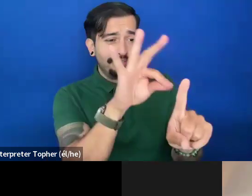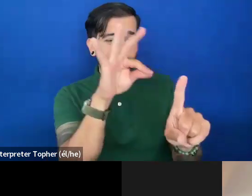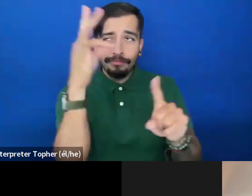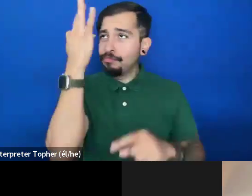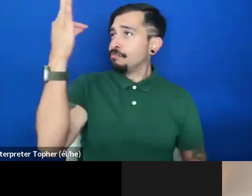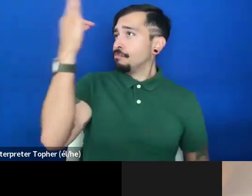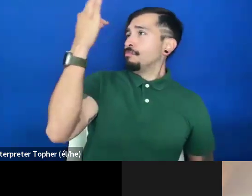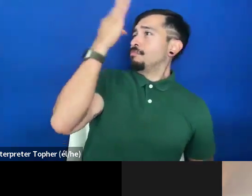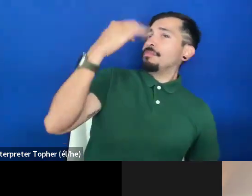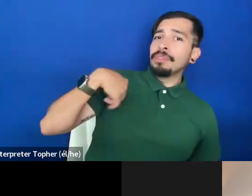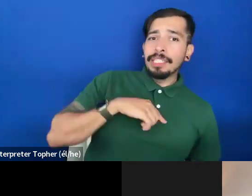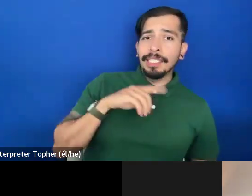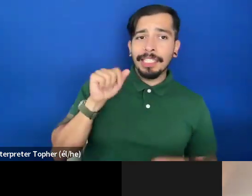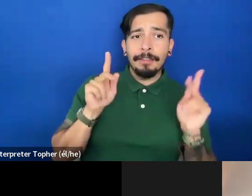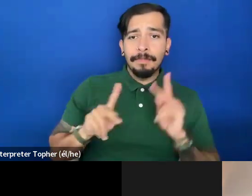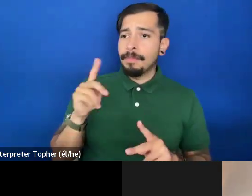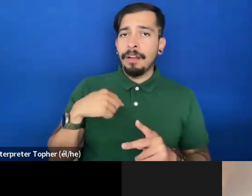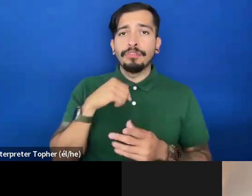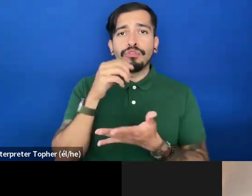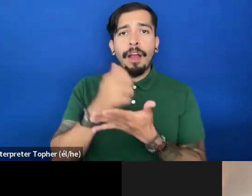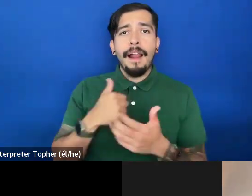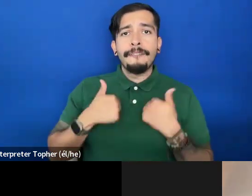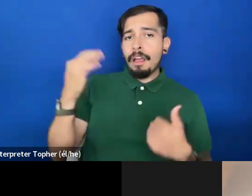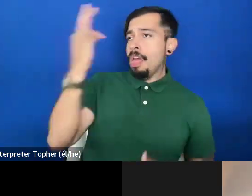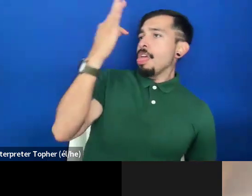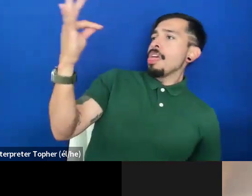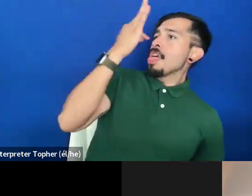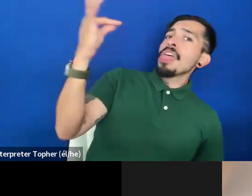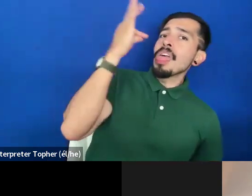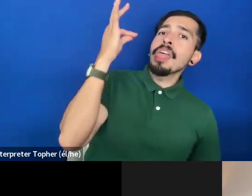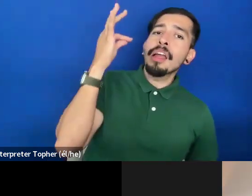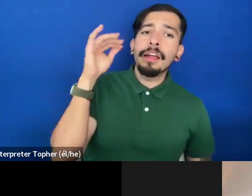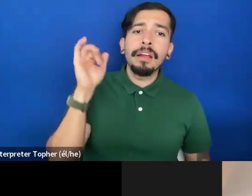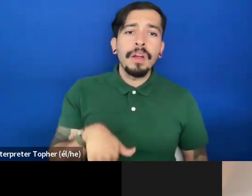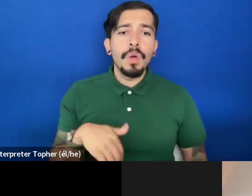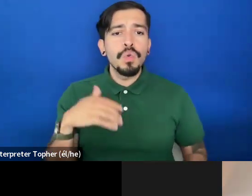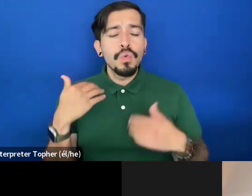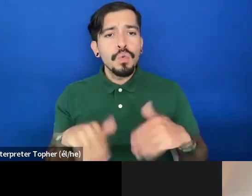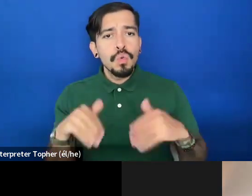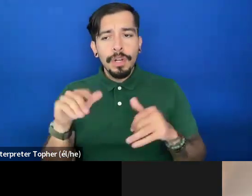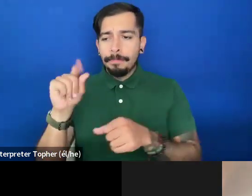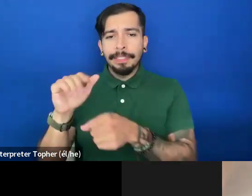So when we talk about care work, it really means survival. It really, really does.